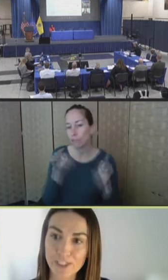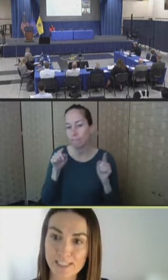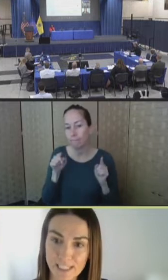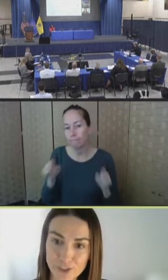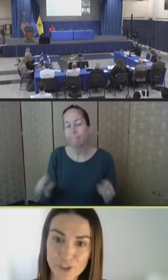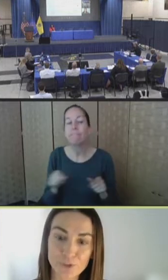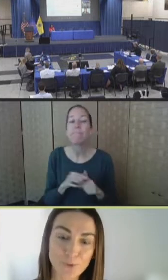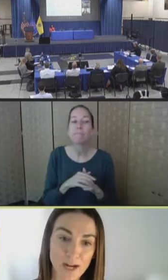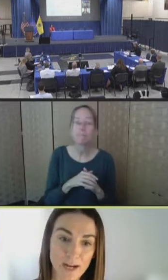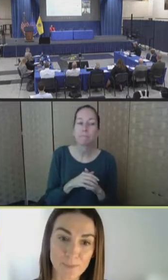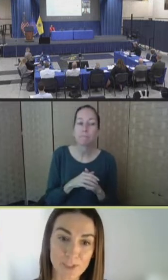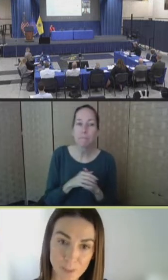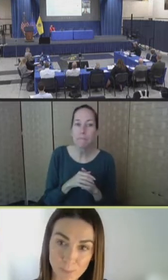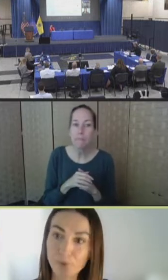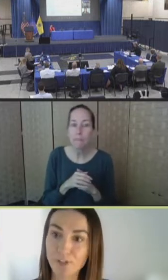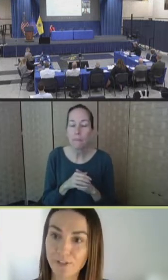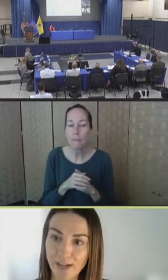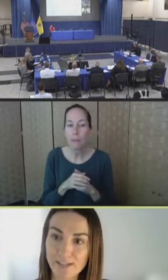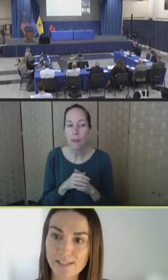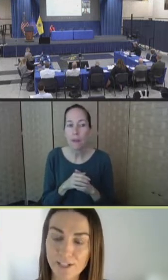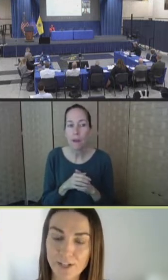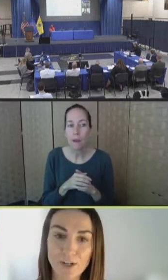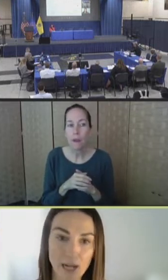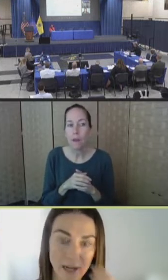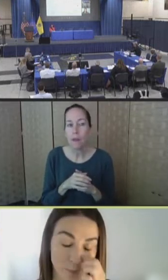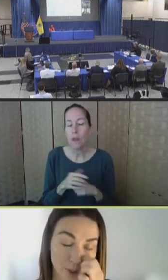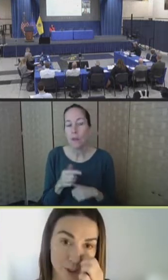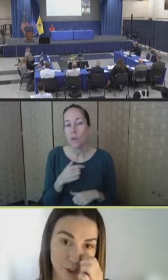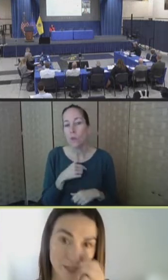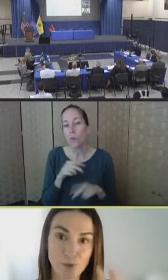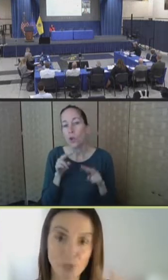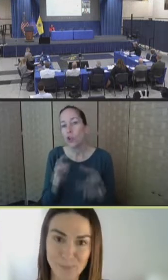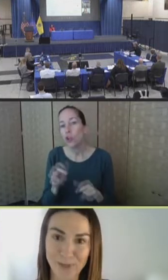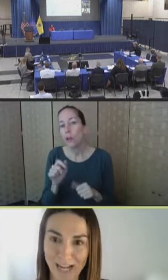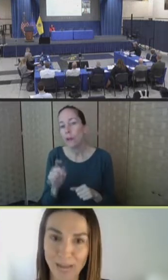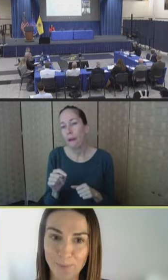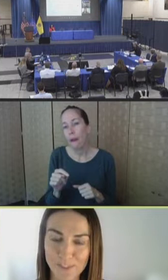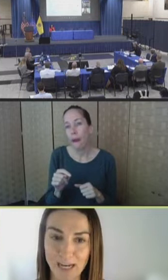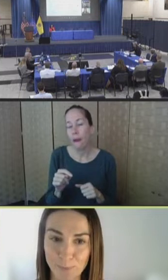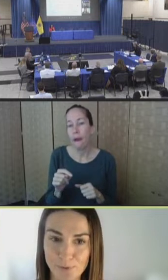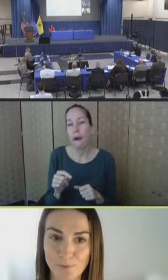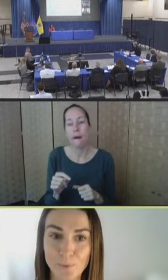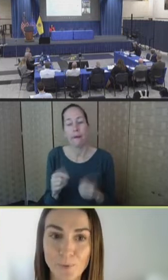attend to temporal effects here. We're ensuring that we're comparing apples to apples if you will.